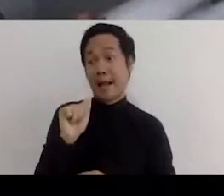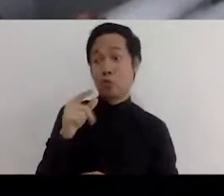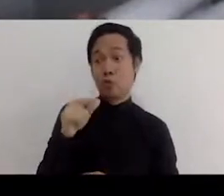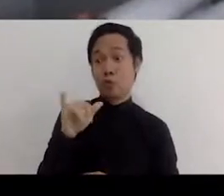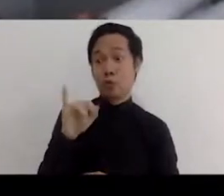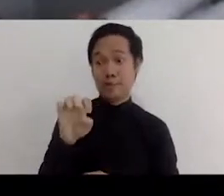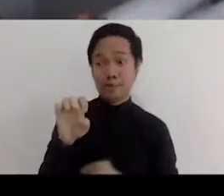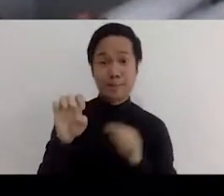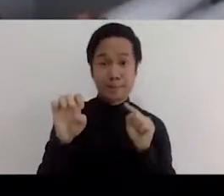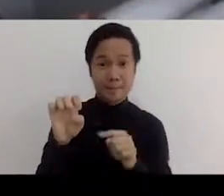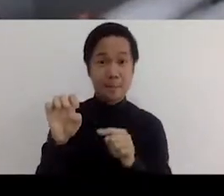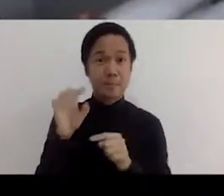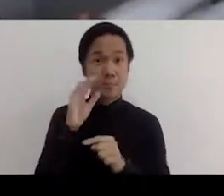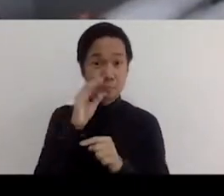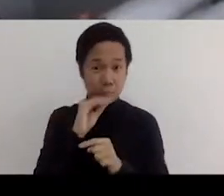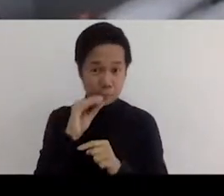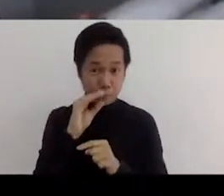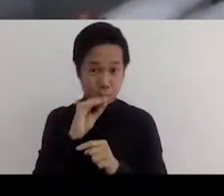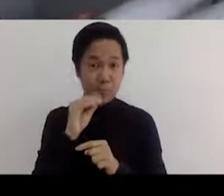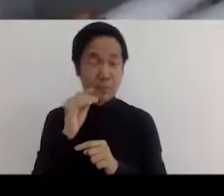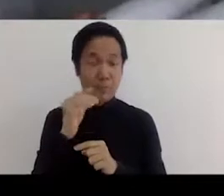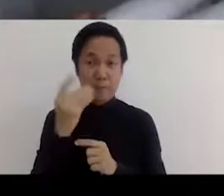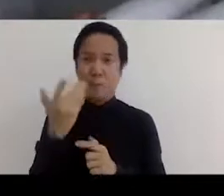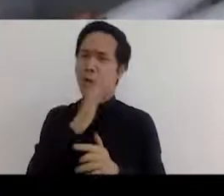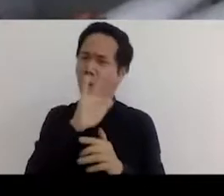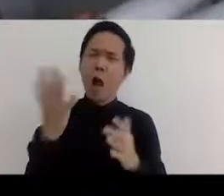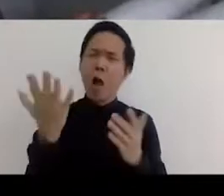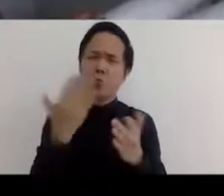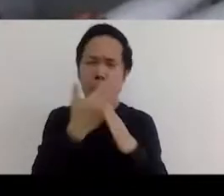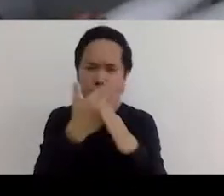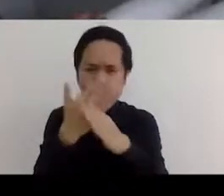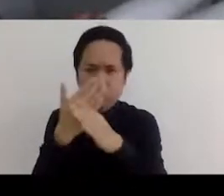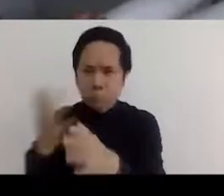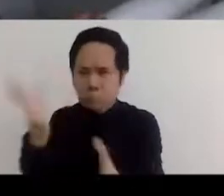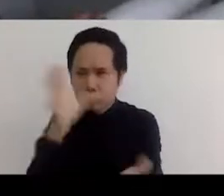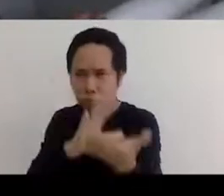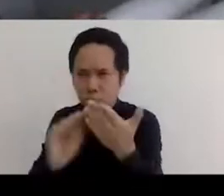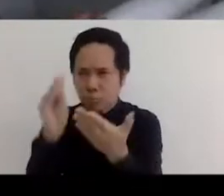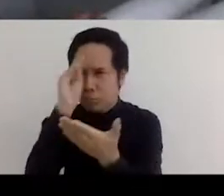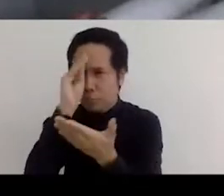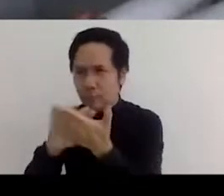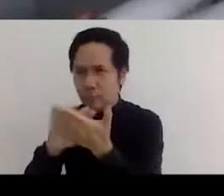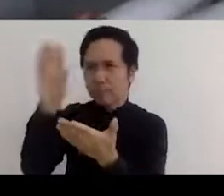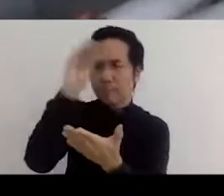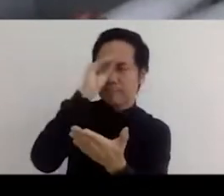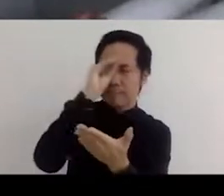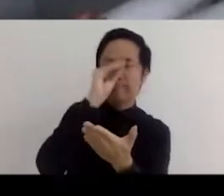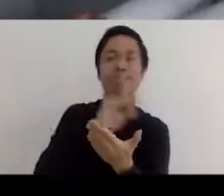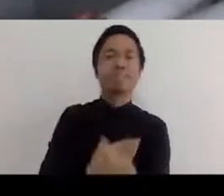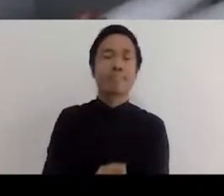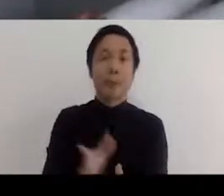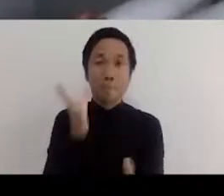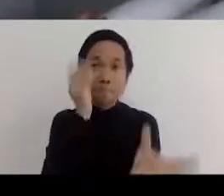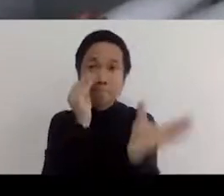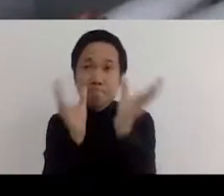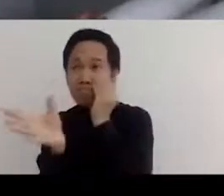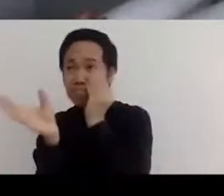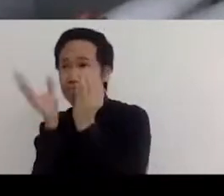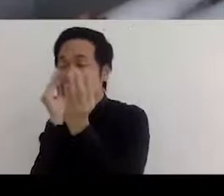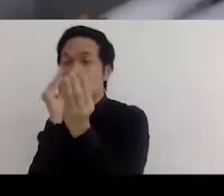In terms of the role of the UN Disability Inclusion Strategy, that's really one of the areas of focus that we have.